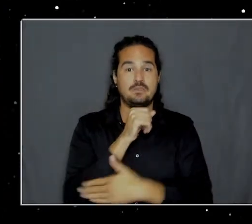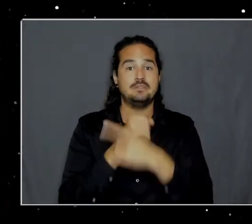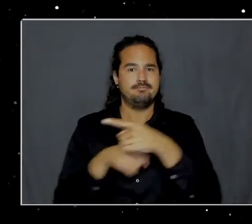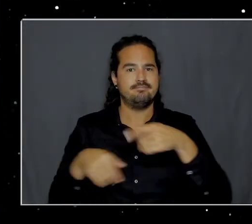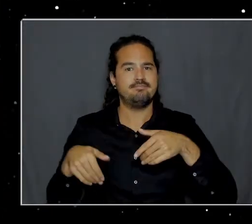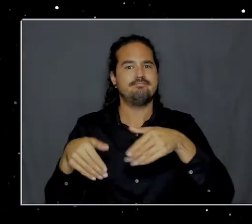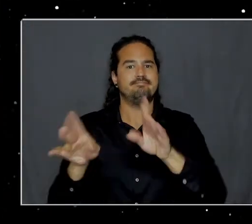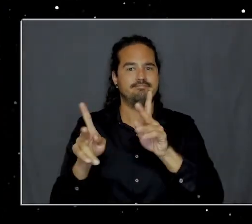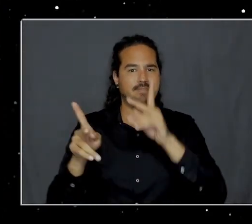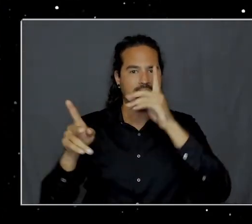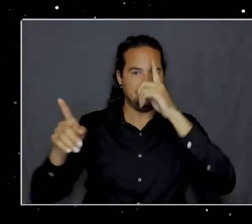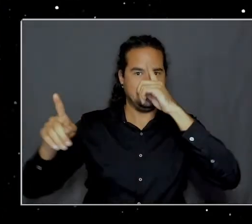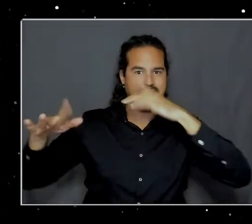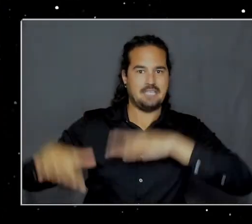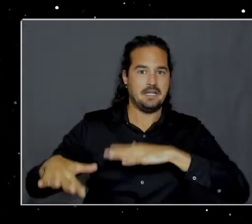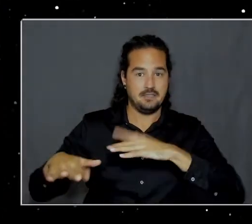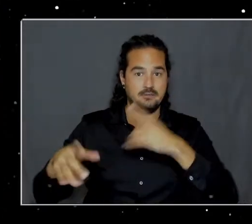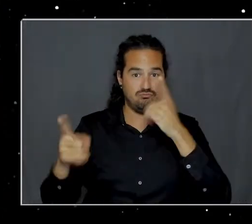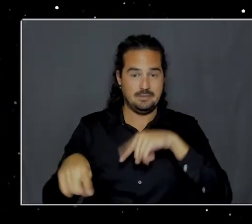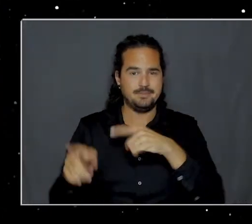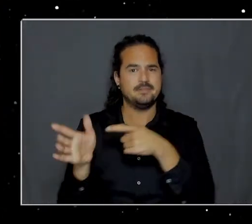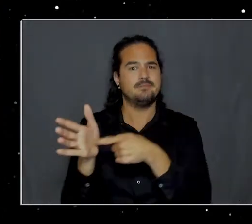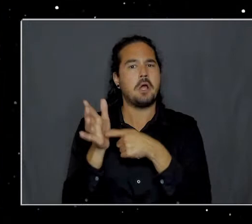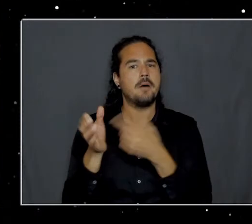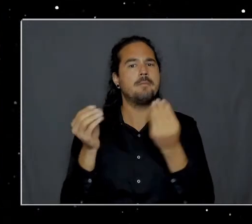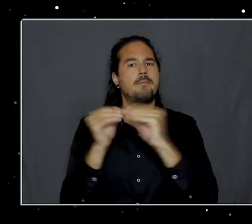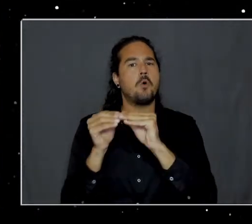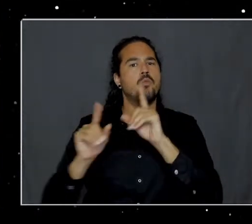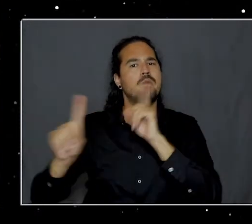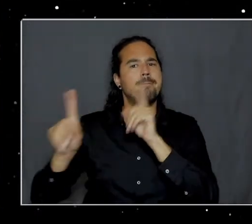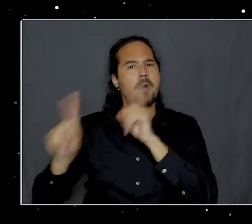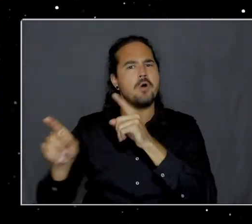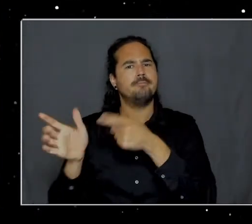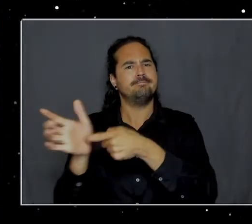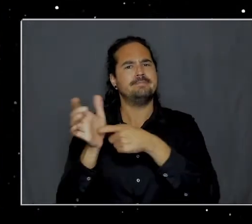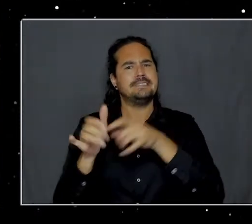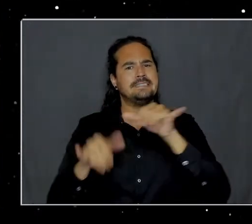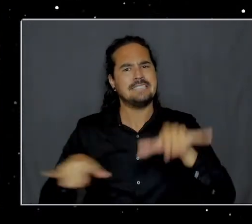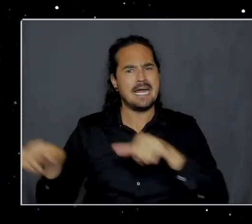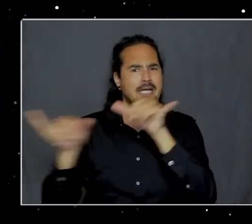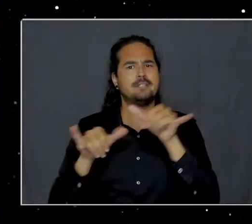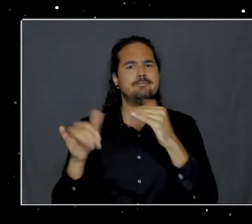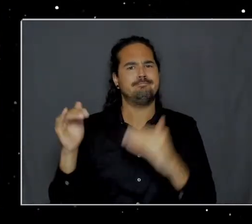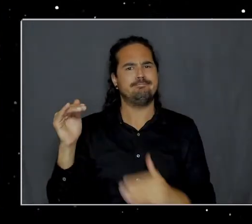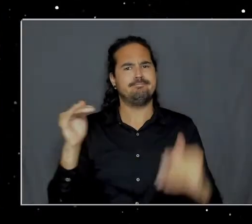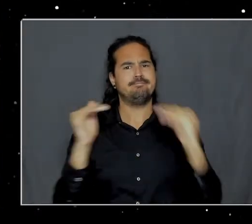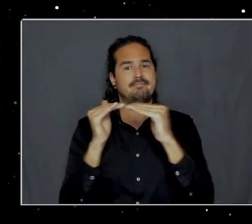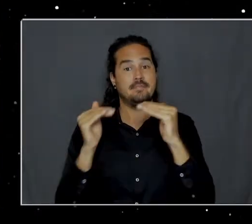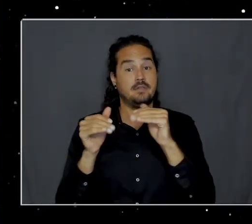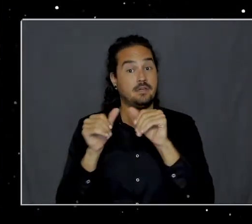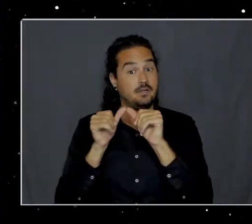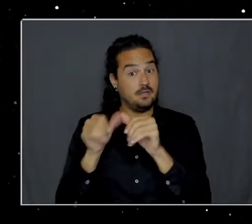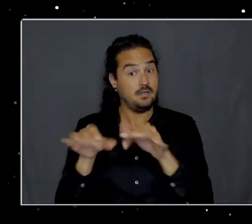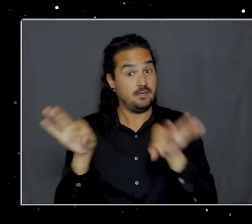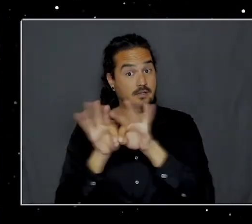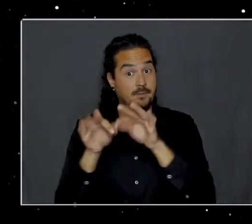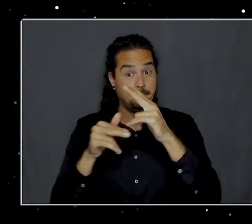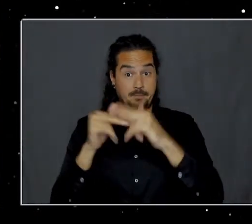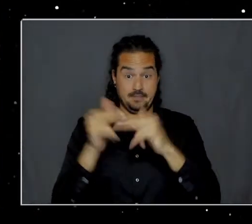FRED WAS ABLE TO GET THE COUNTY TO ENTER INTO A SETTLEMENT AGREEMENT THAT WOULD REQUIRE CERTAIN TYPES OF REPORTING AND THAT CERTAIN STANDARDS BE MET